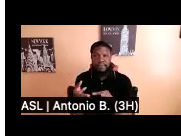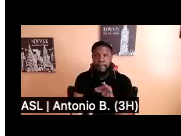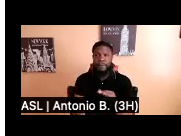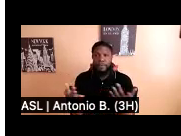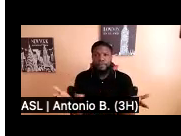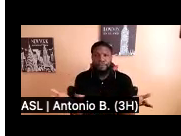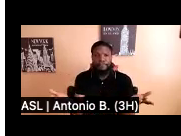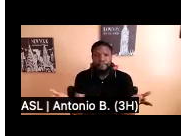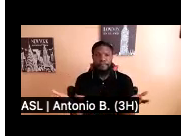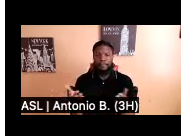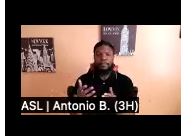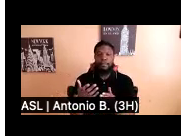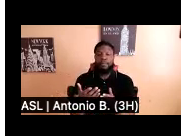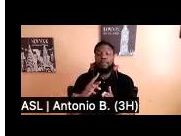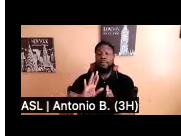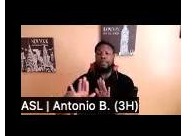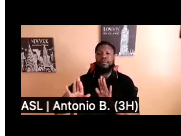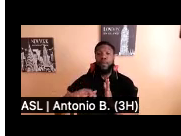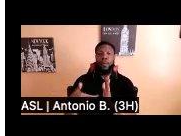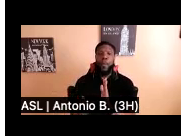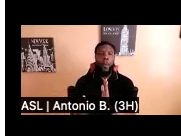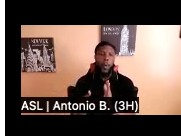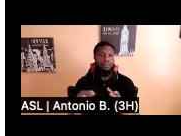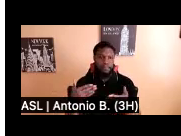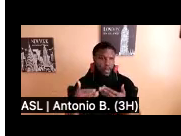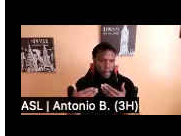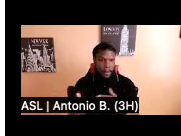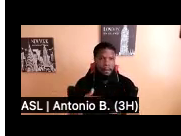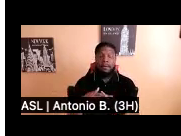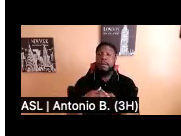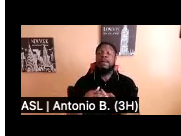not as significant as the pedagogical training they had. So I broke up teachers and consultants